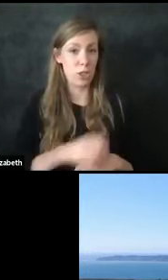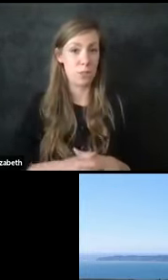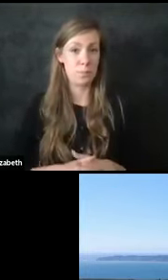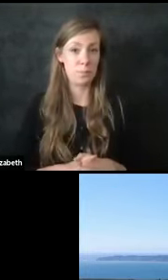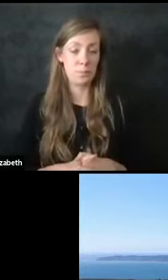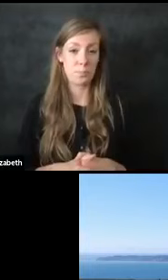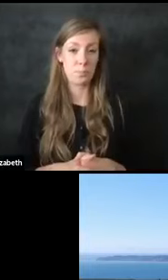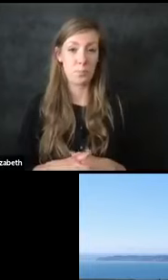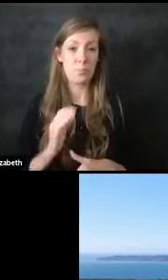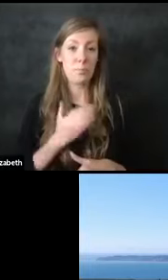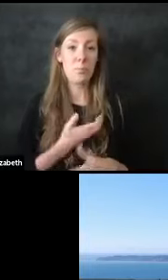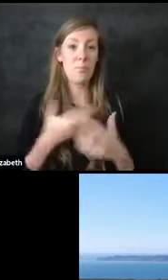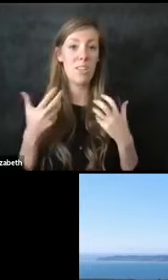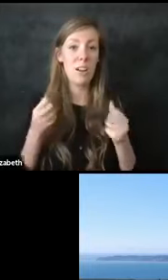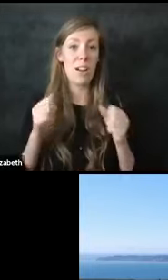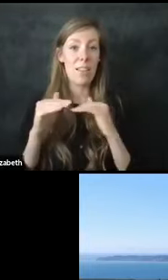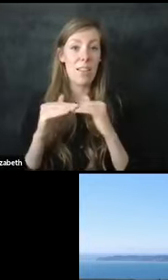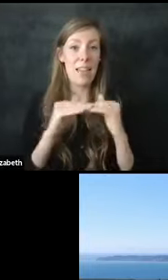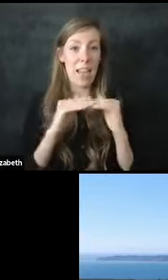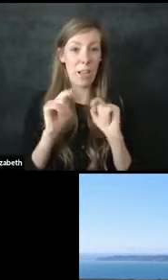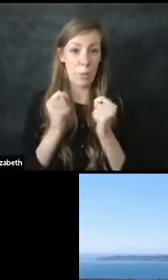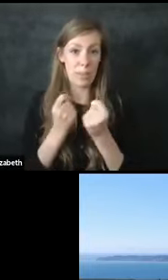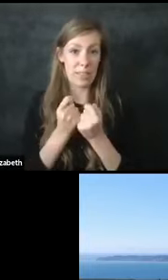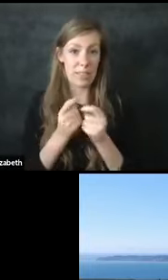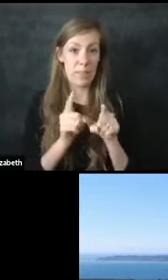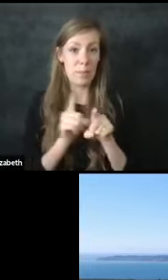Our health equity team is also seeking additional engagement and